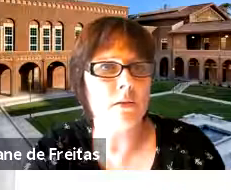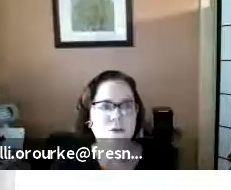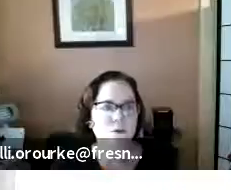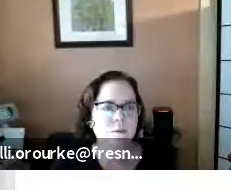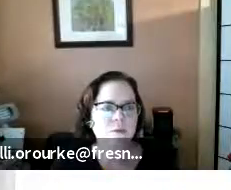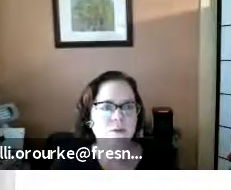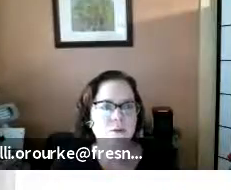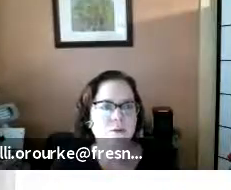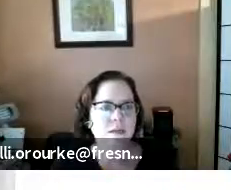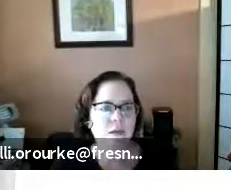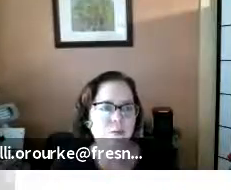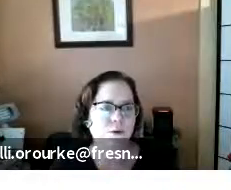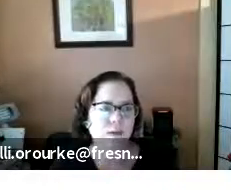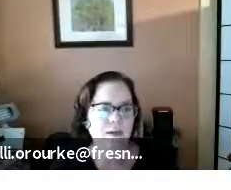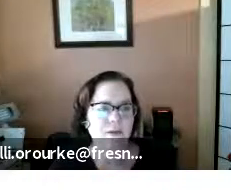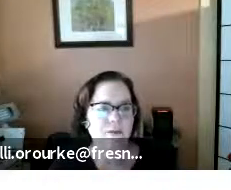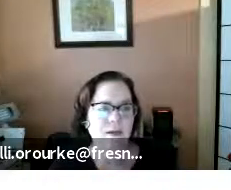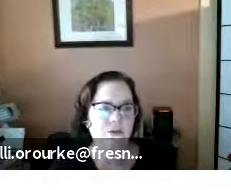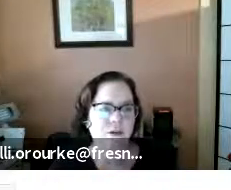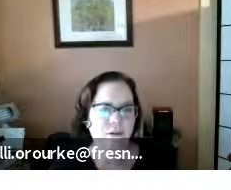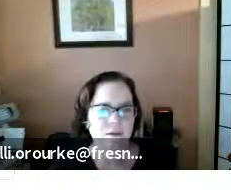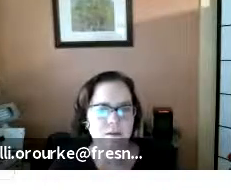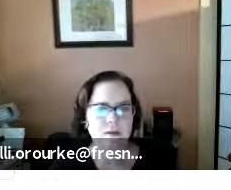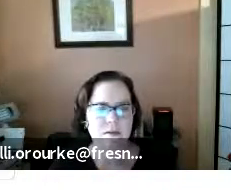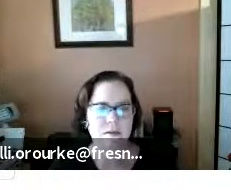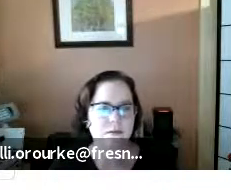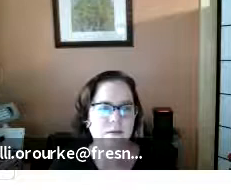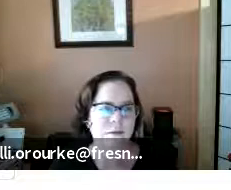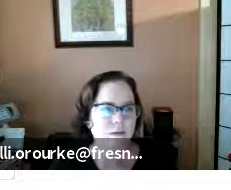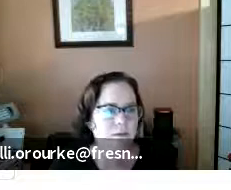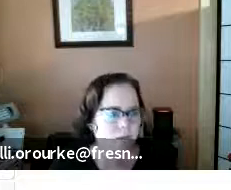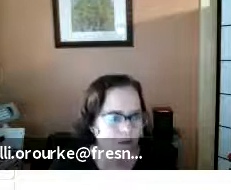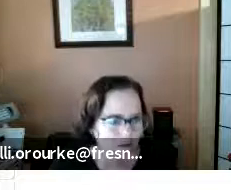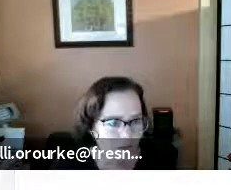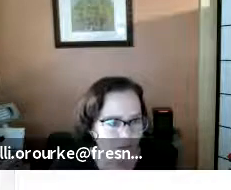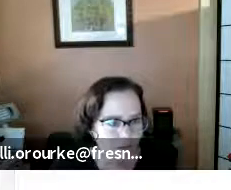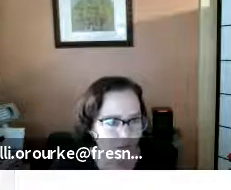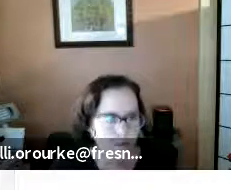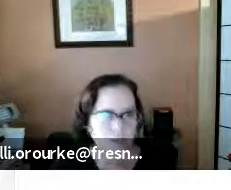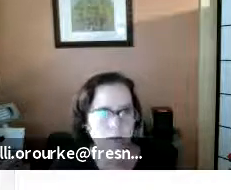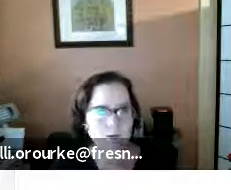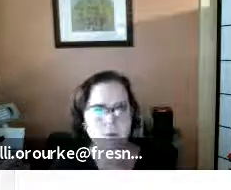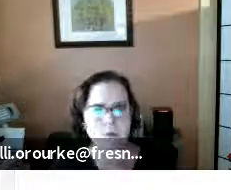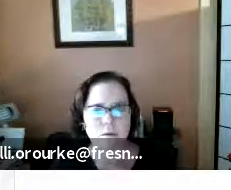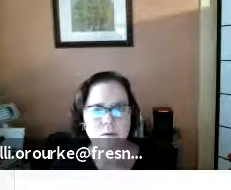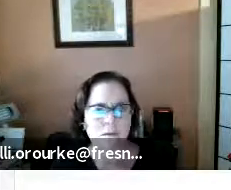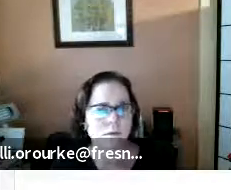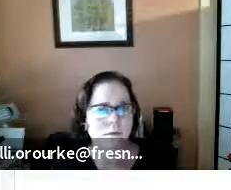you can show him if you during the dashboard. Go ahead and use AJ cuz he's got stuff it or if you want to do it as a curriculum.